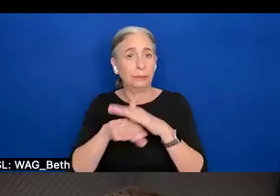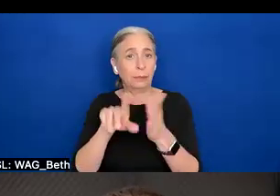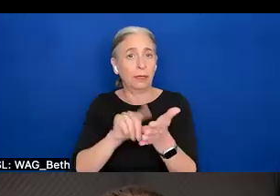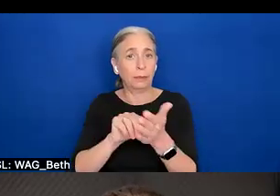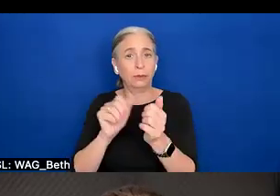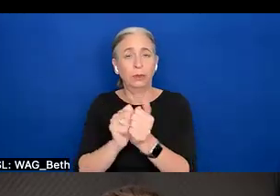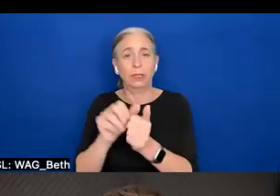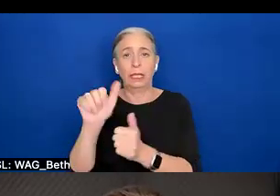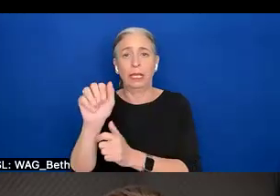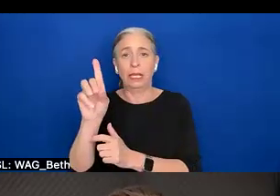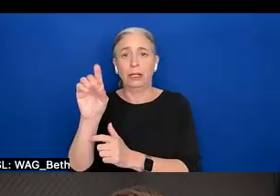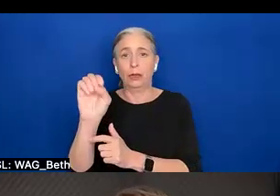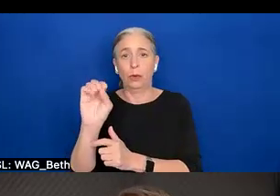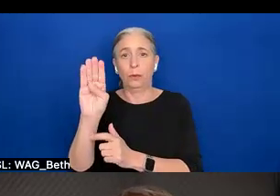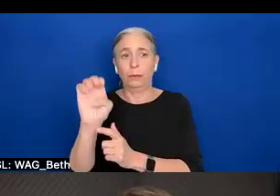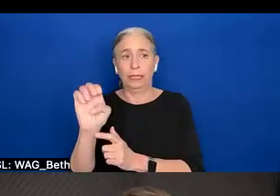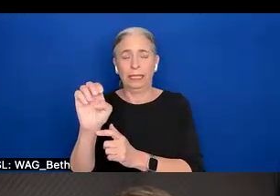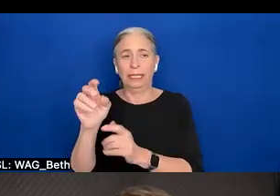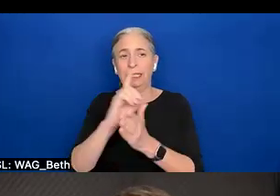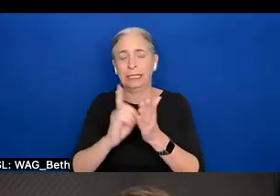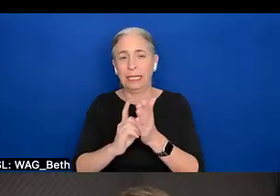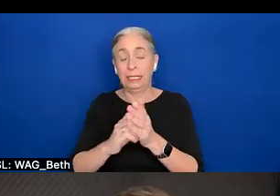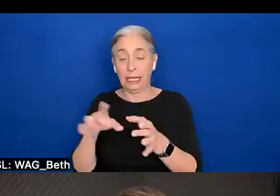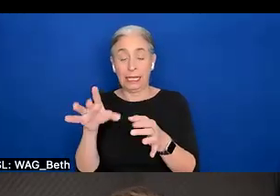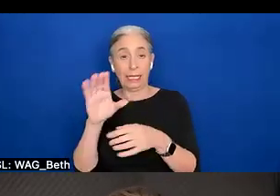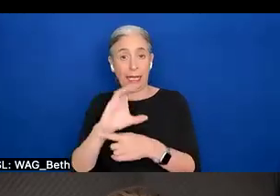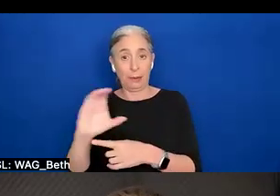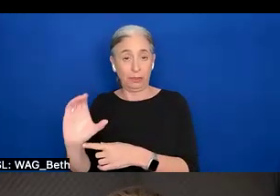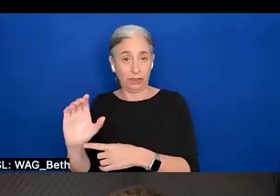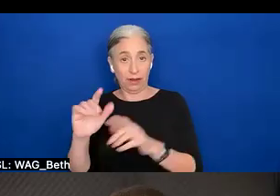We do have captions available if you select the CC icon